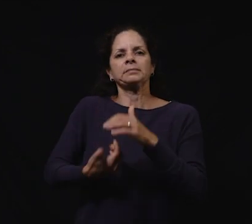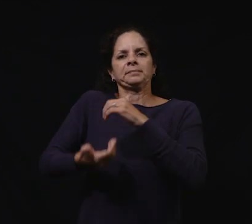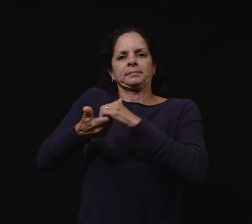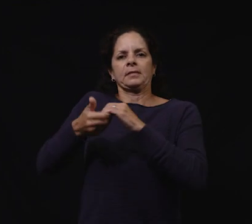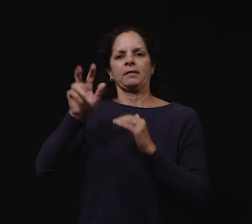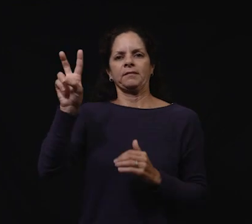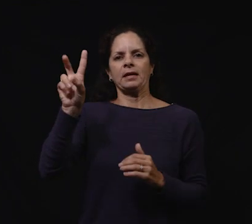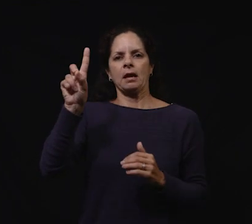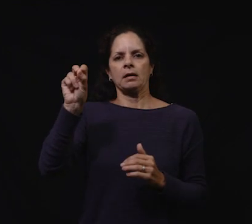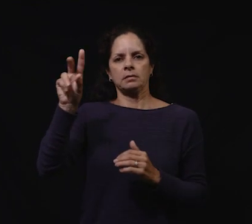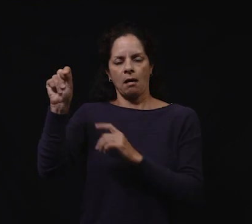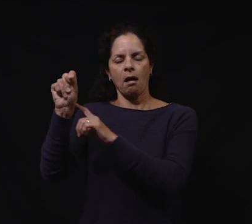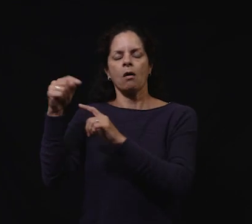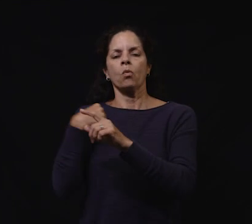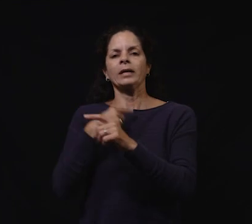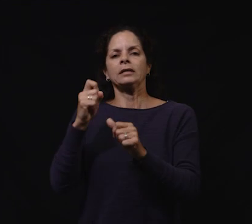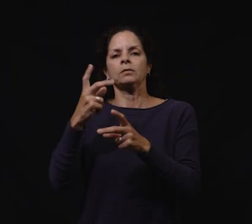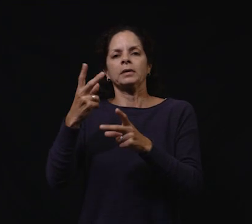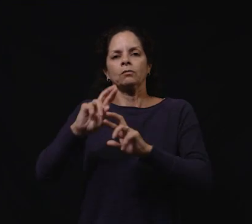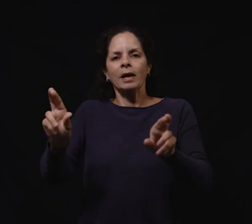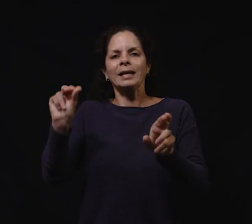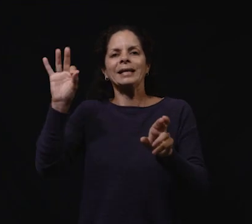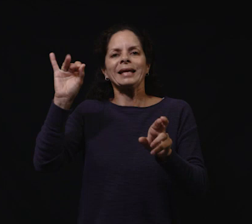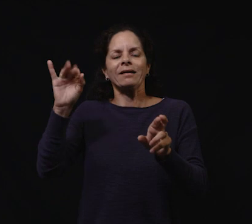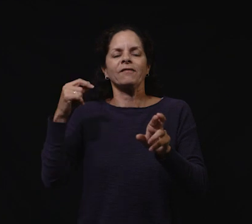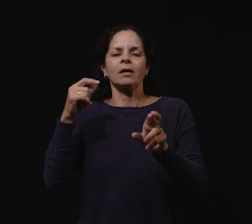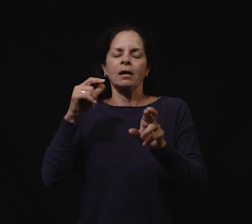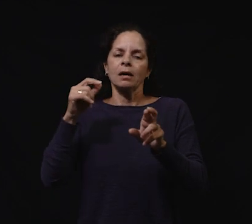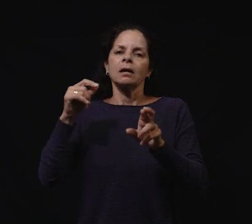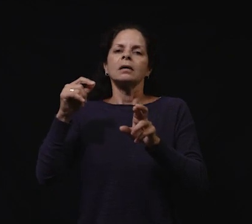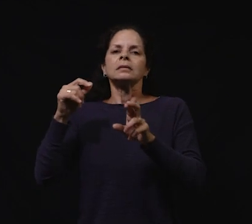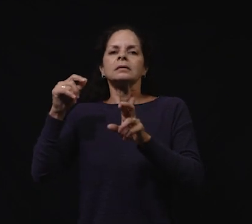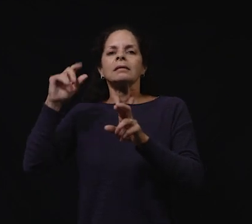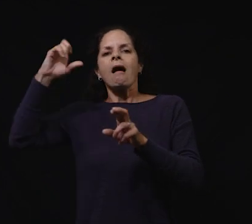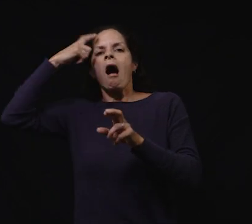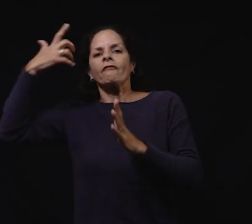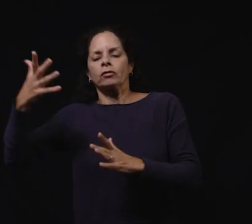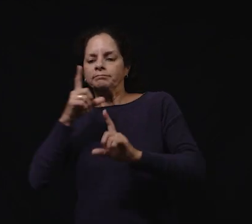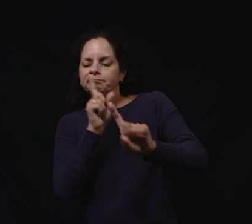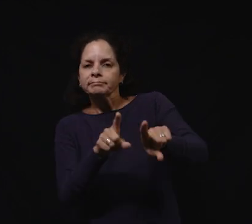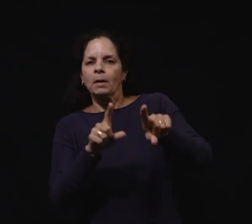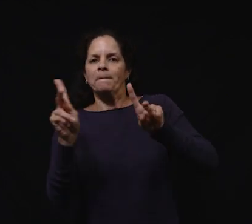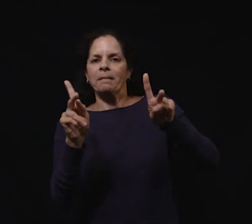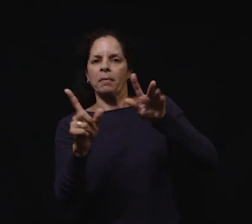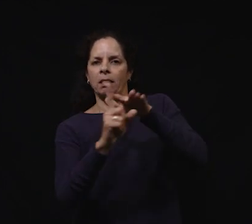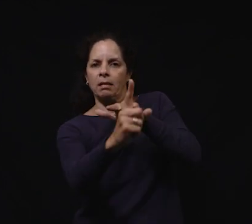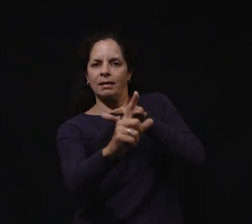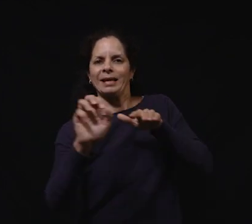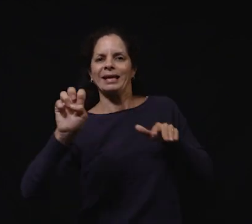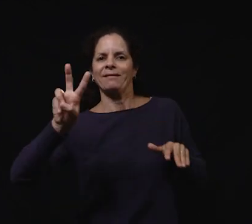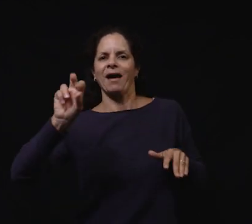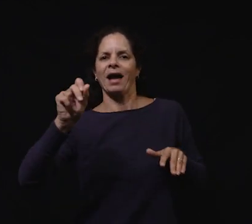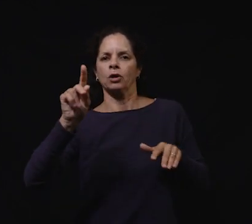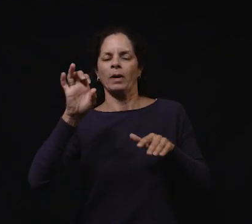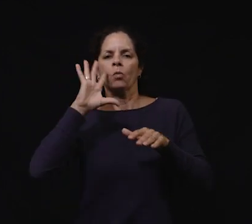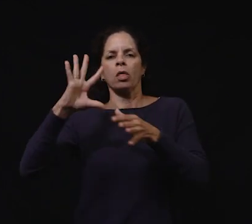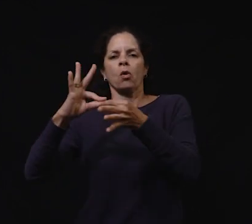Such that we can be ready should the word come out to evacuate. We will coordinate with the on the the evacuation plans